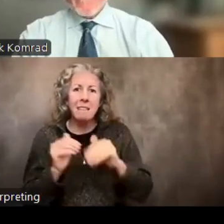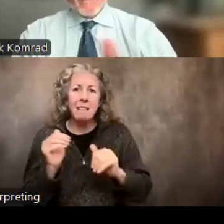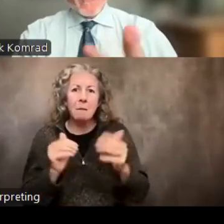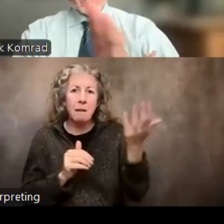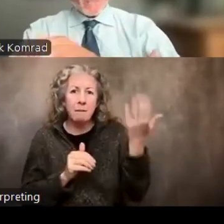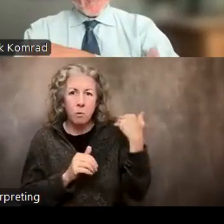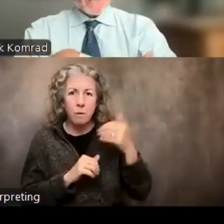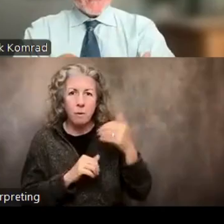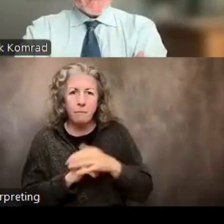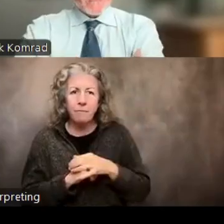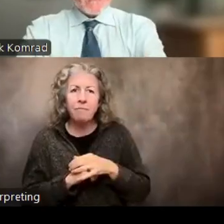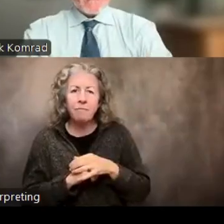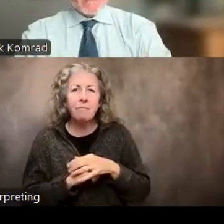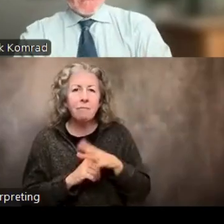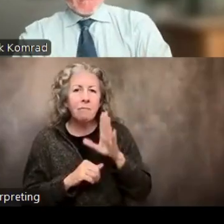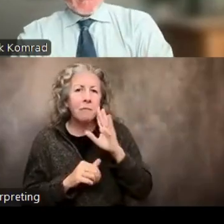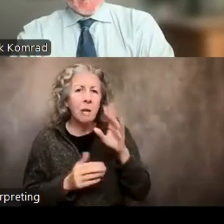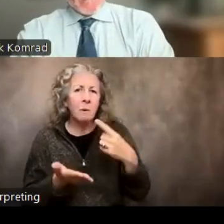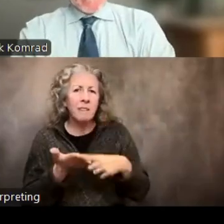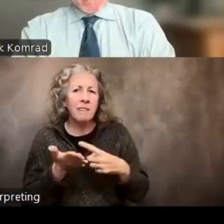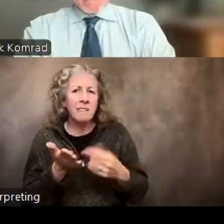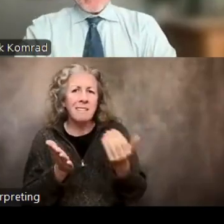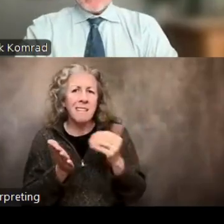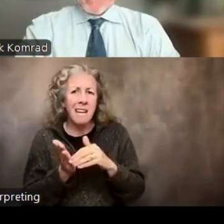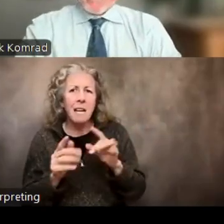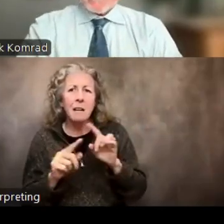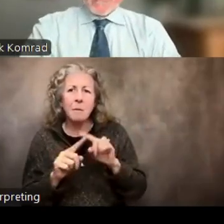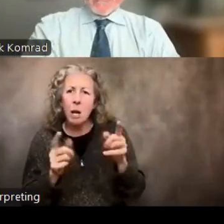few minutes, but I want you to see here how this thing has